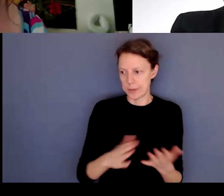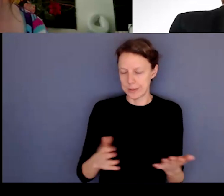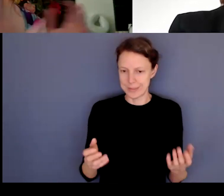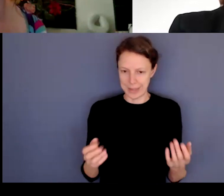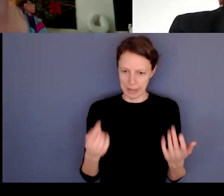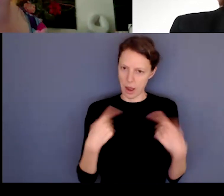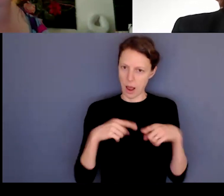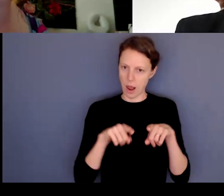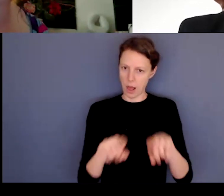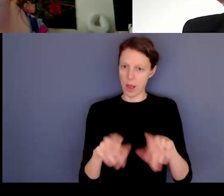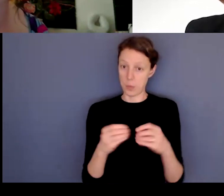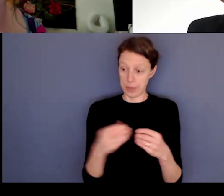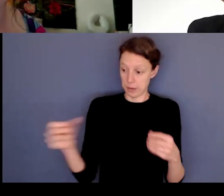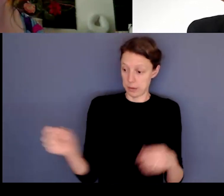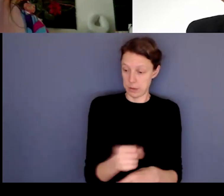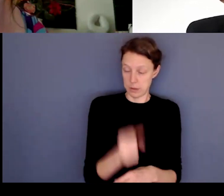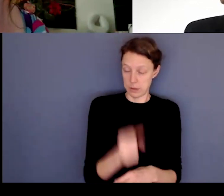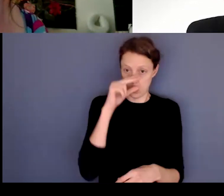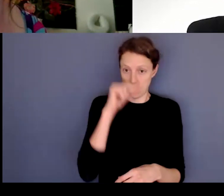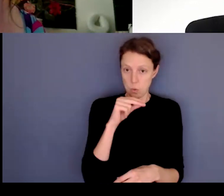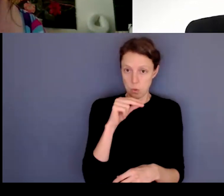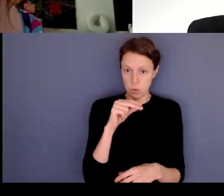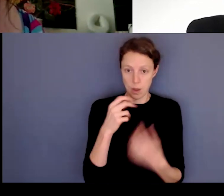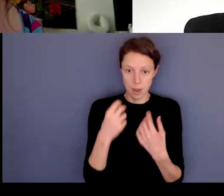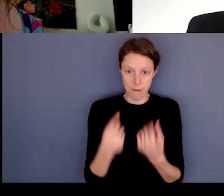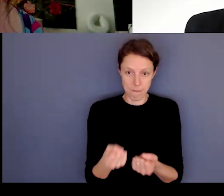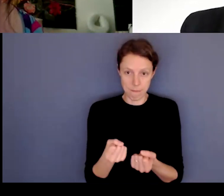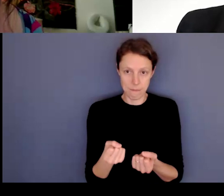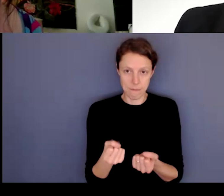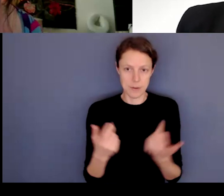resourcing having that kind of youth engagement in that work as well?